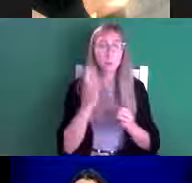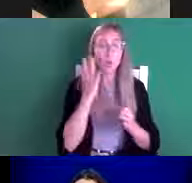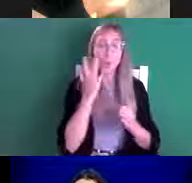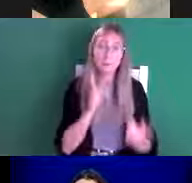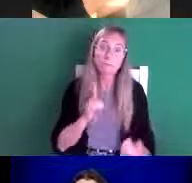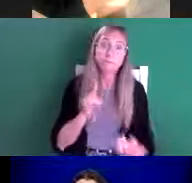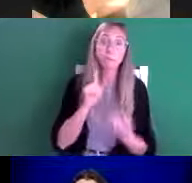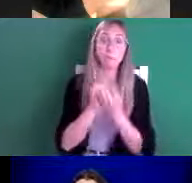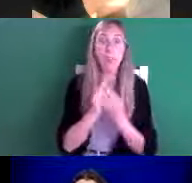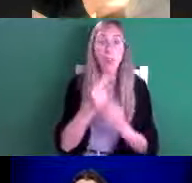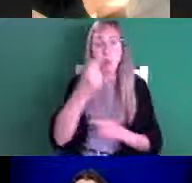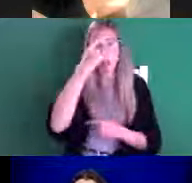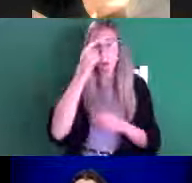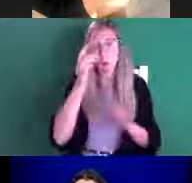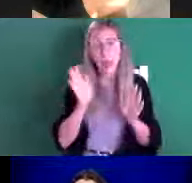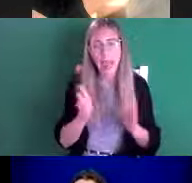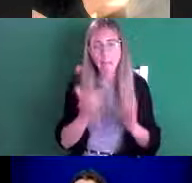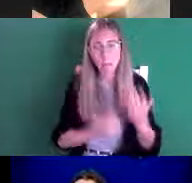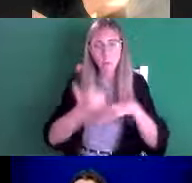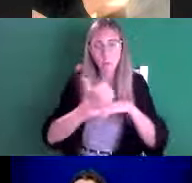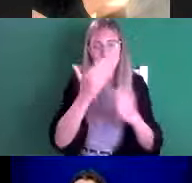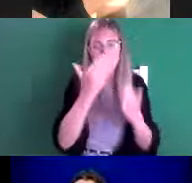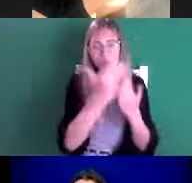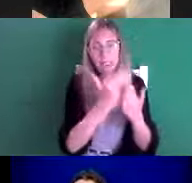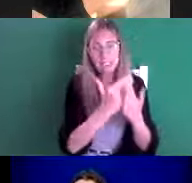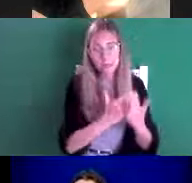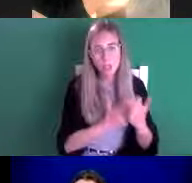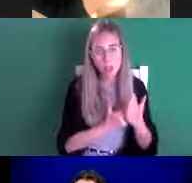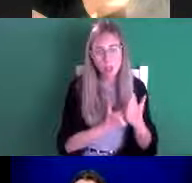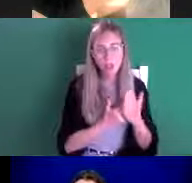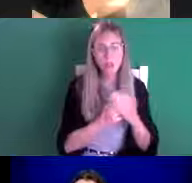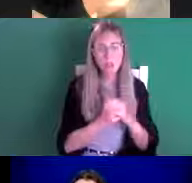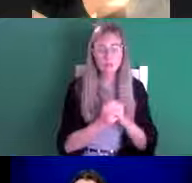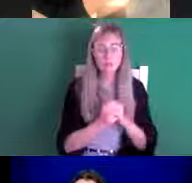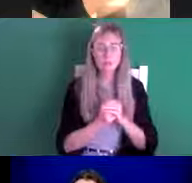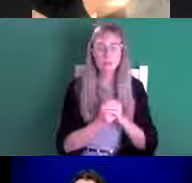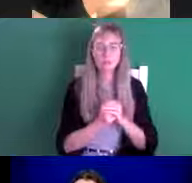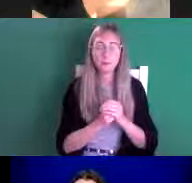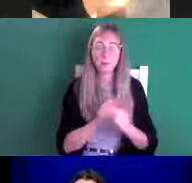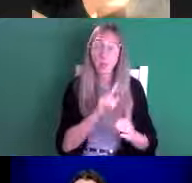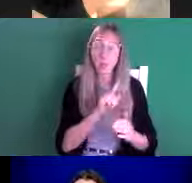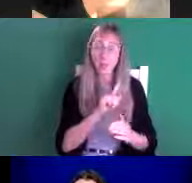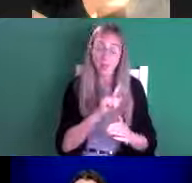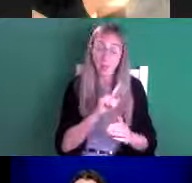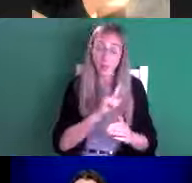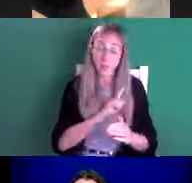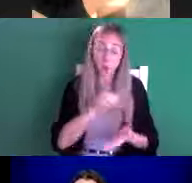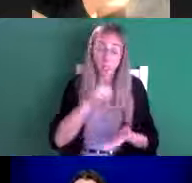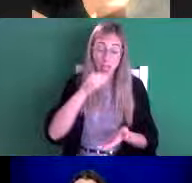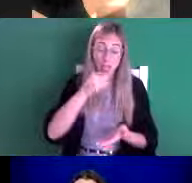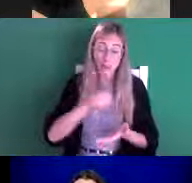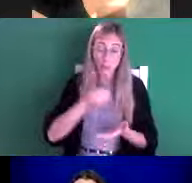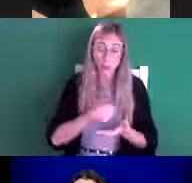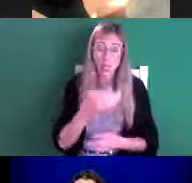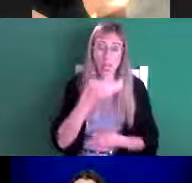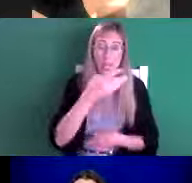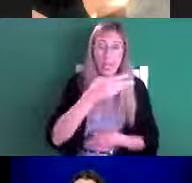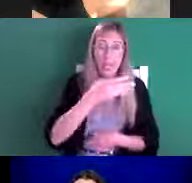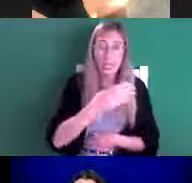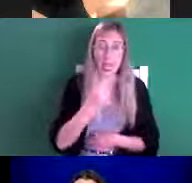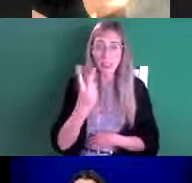need to set up some criteria um because the budget now it was 2 000. now it's 2 800 but it's not a